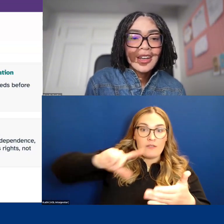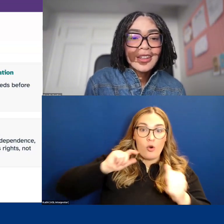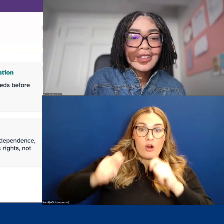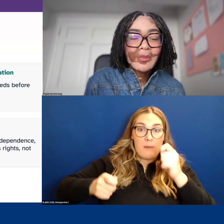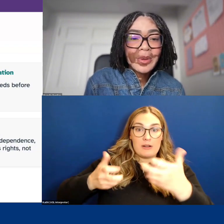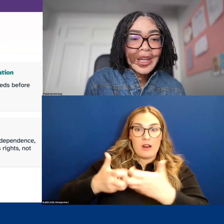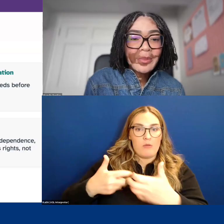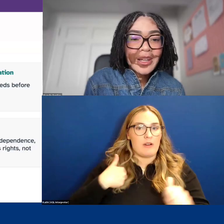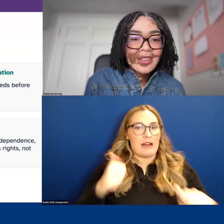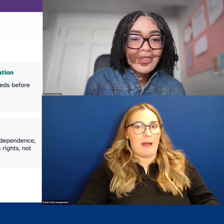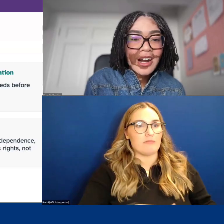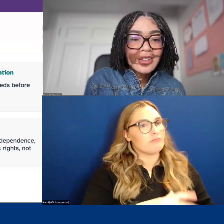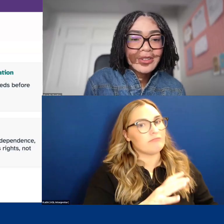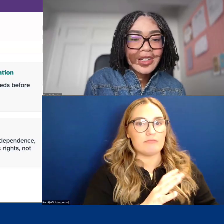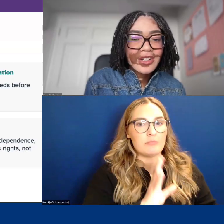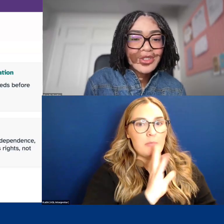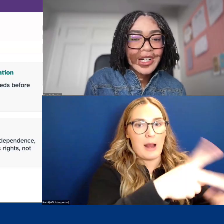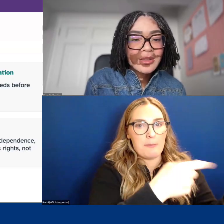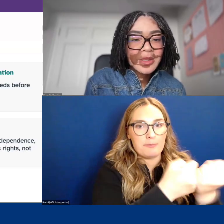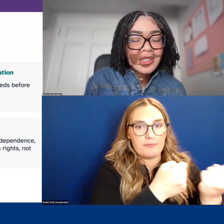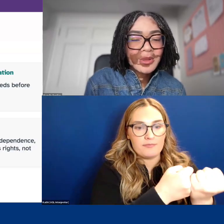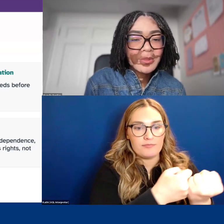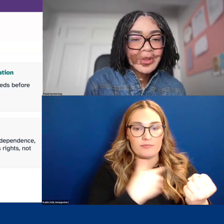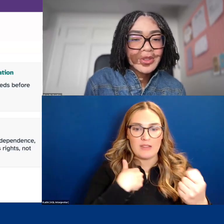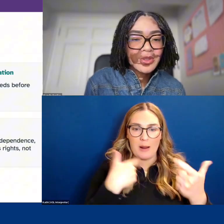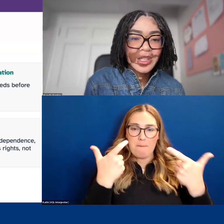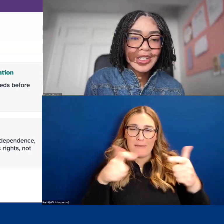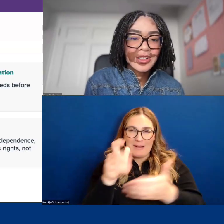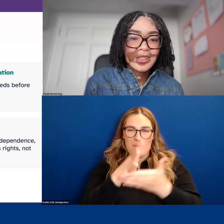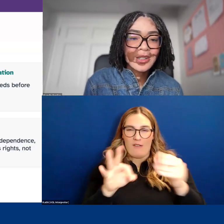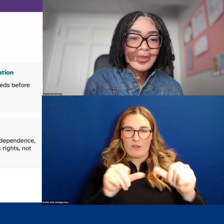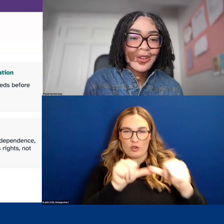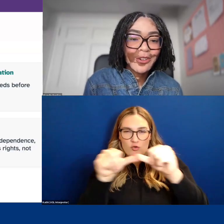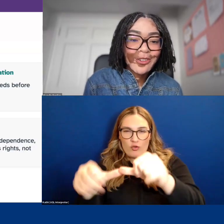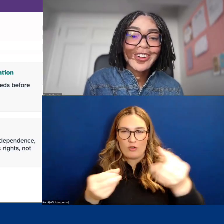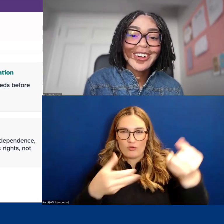There's a big piece of continuity and trust because we built those relationships over